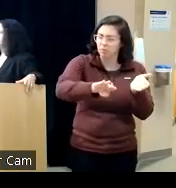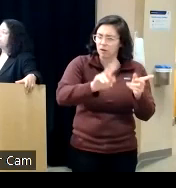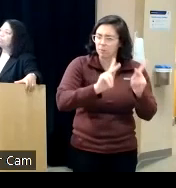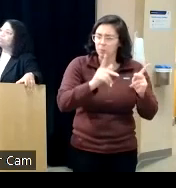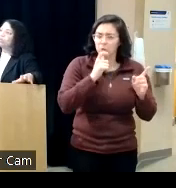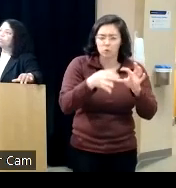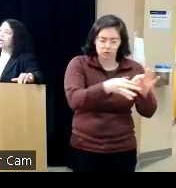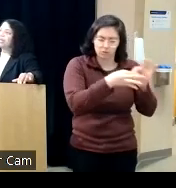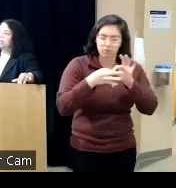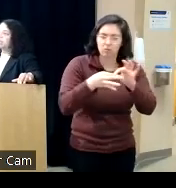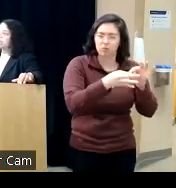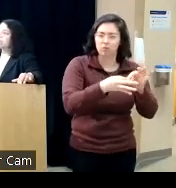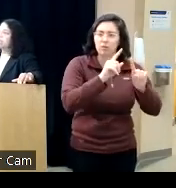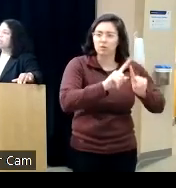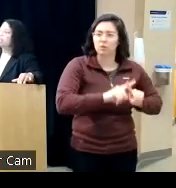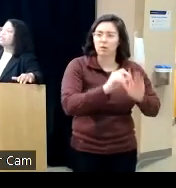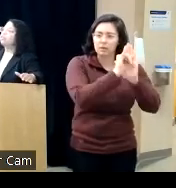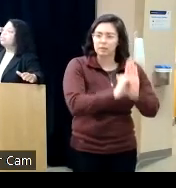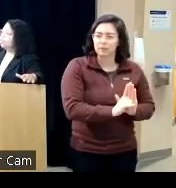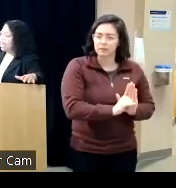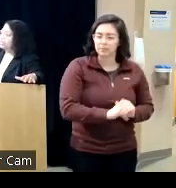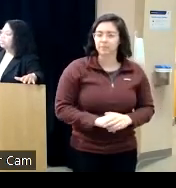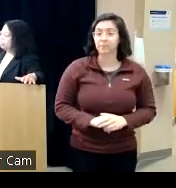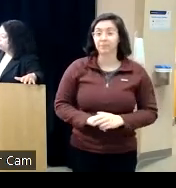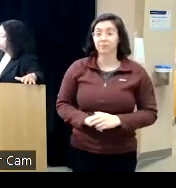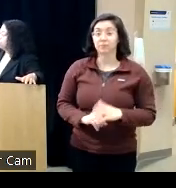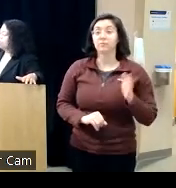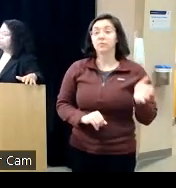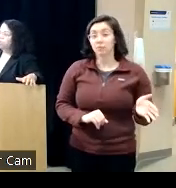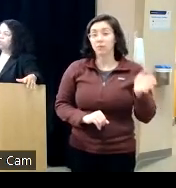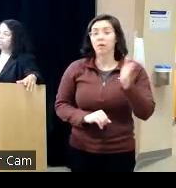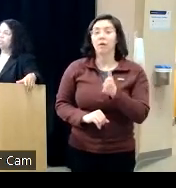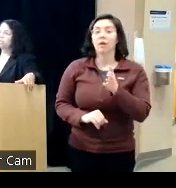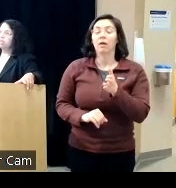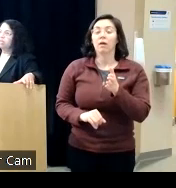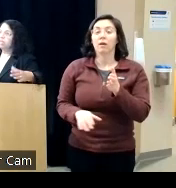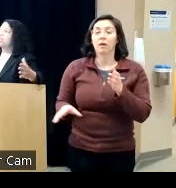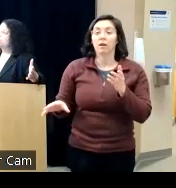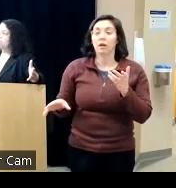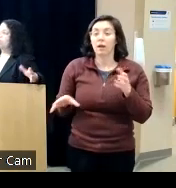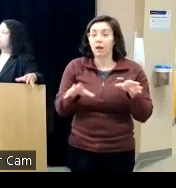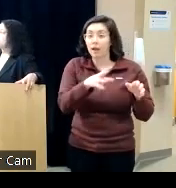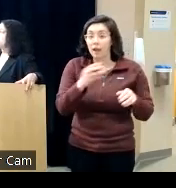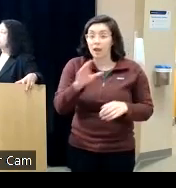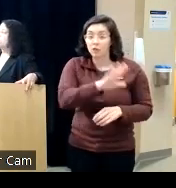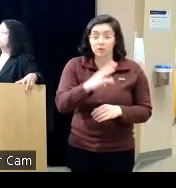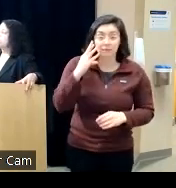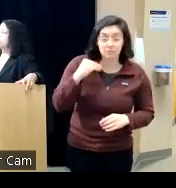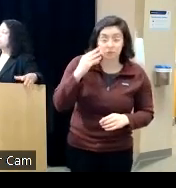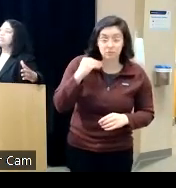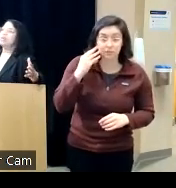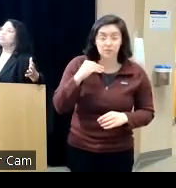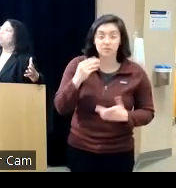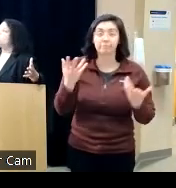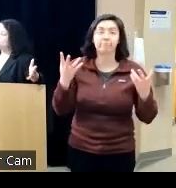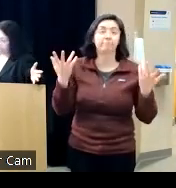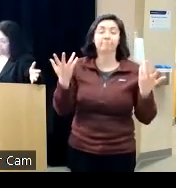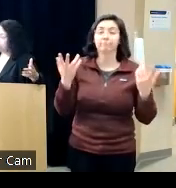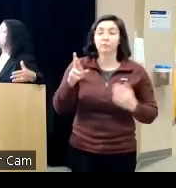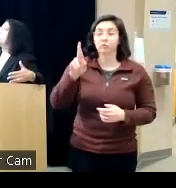who share those multiple identities and so that in addition to this the experiences of say racism